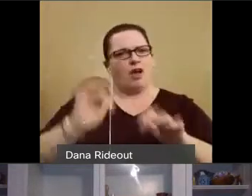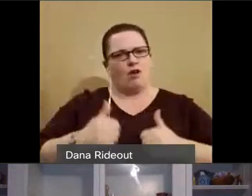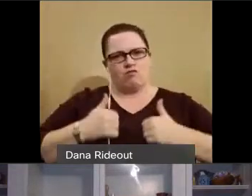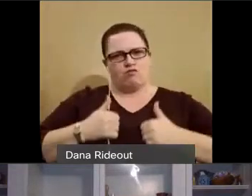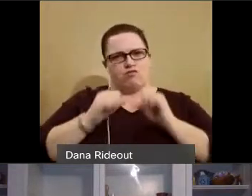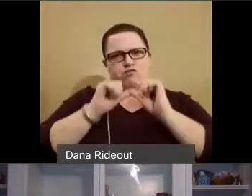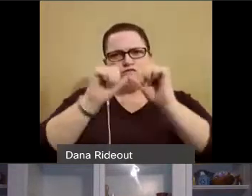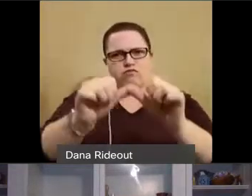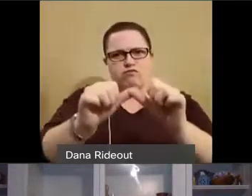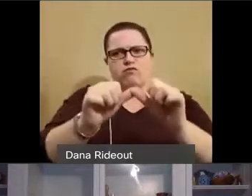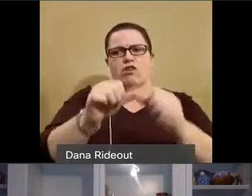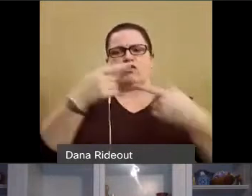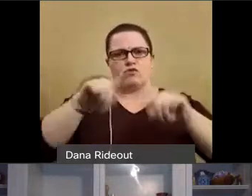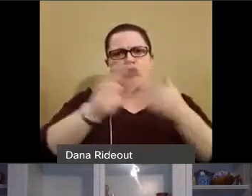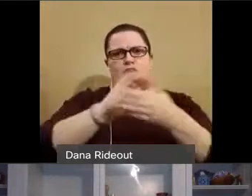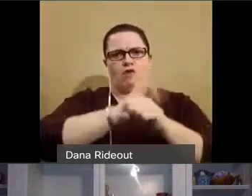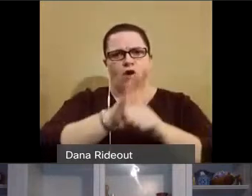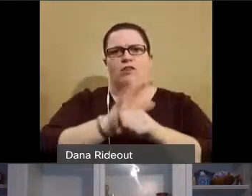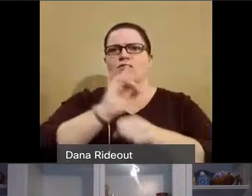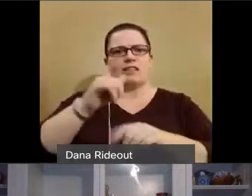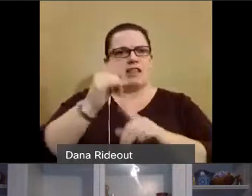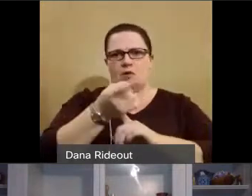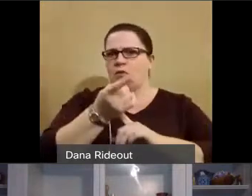In a moment of really profound crisis.